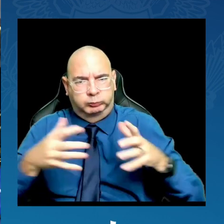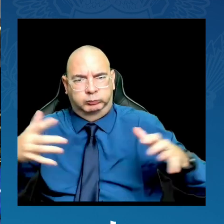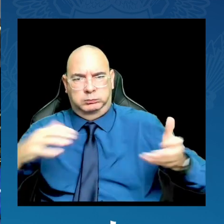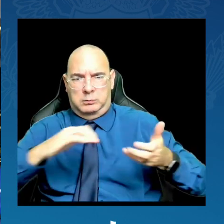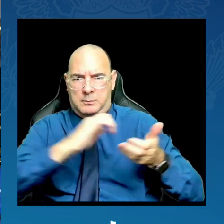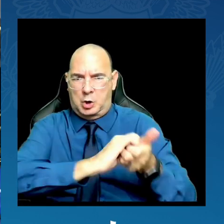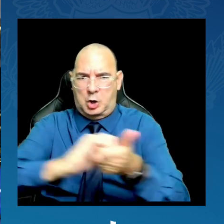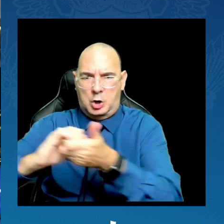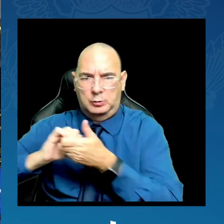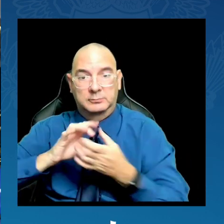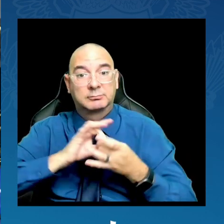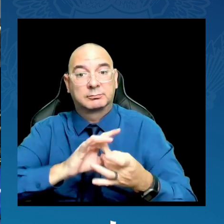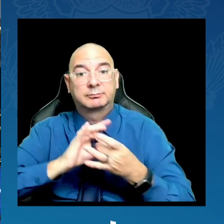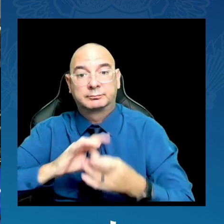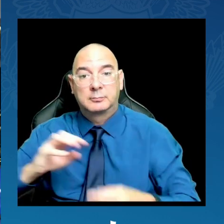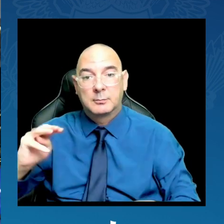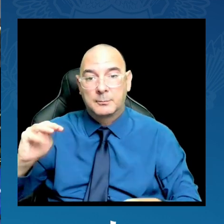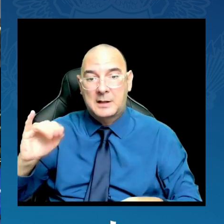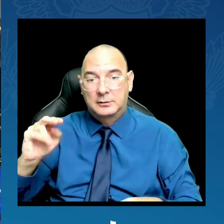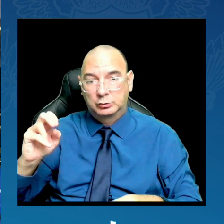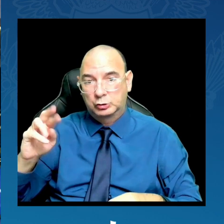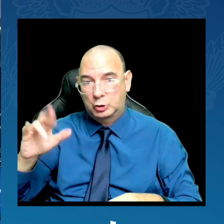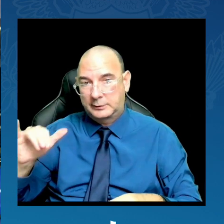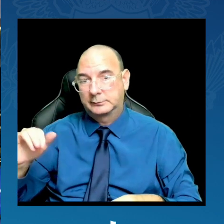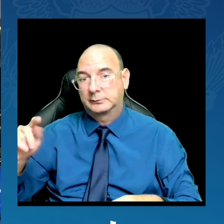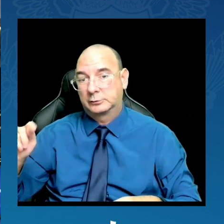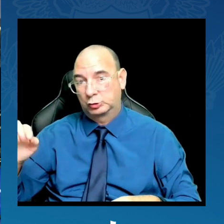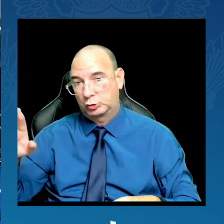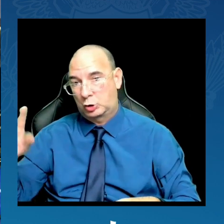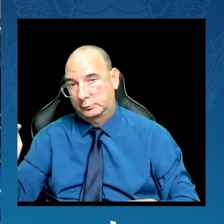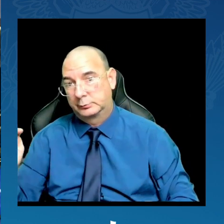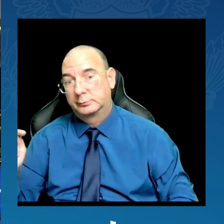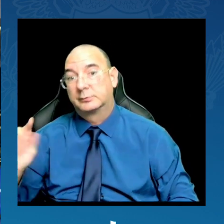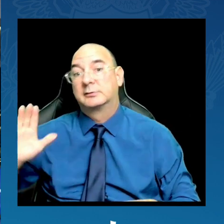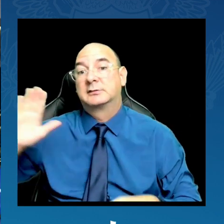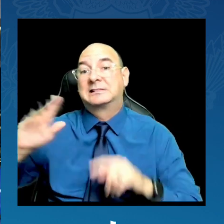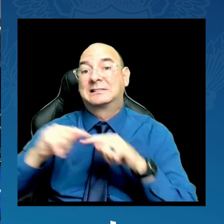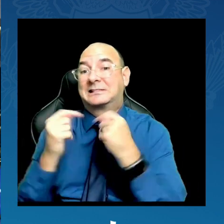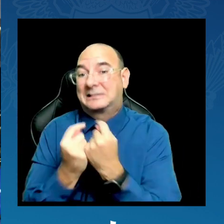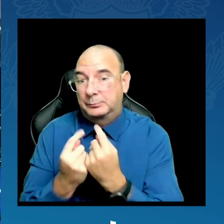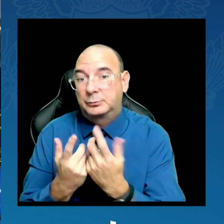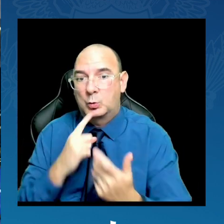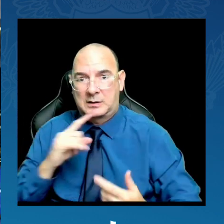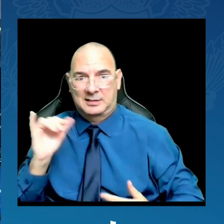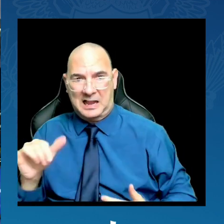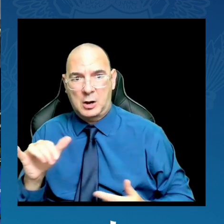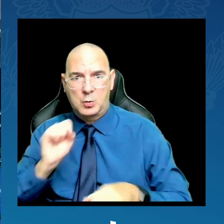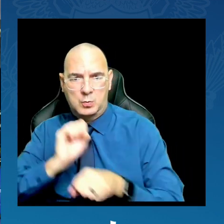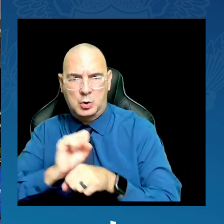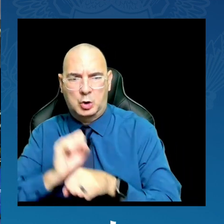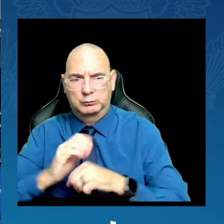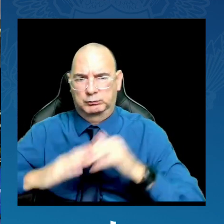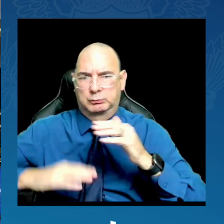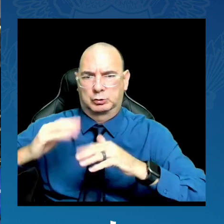for Arms Control, Verification and compliance, and her team also are working to advance the national security space policy